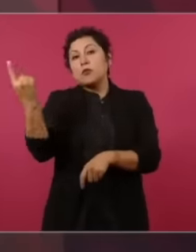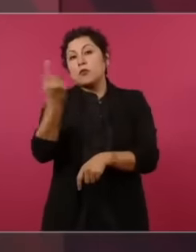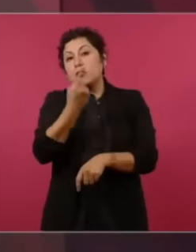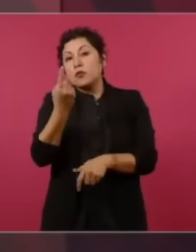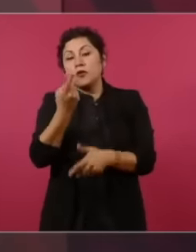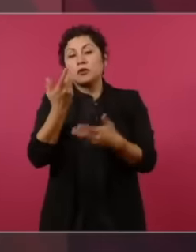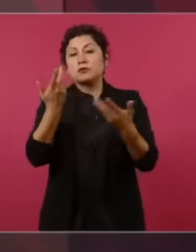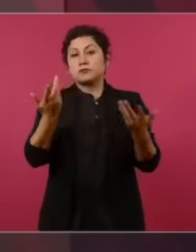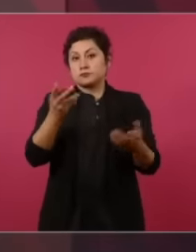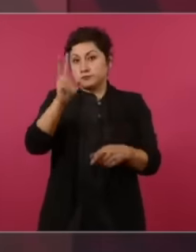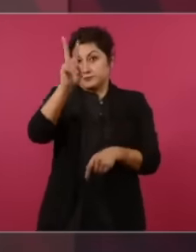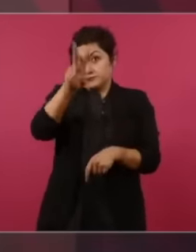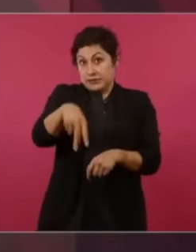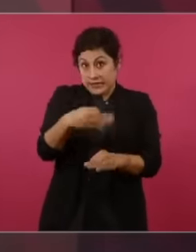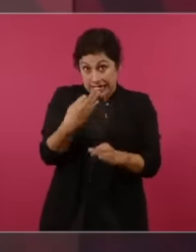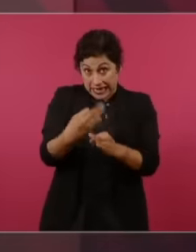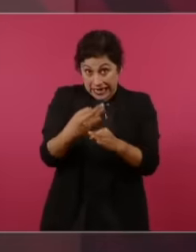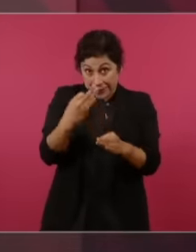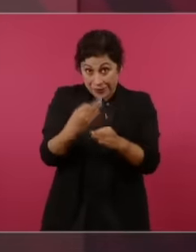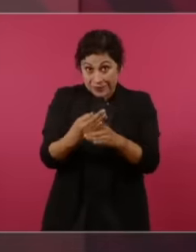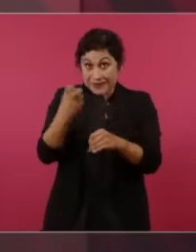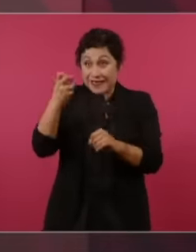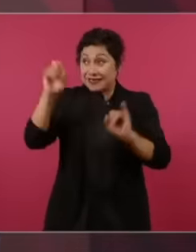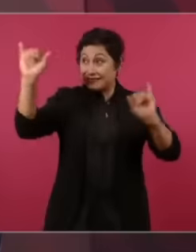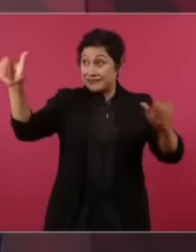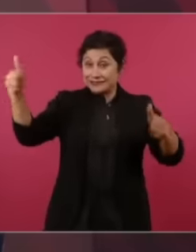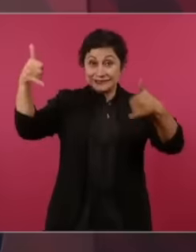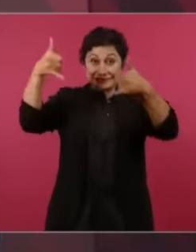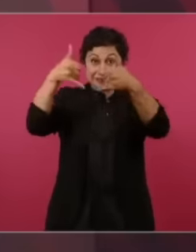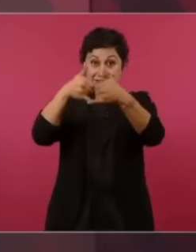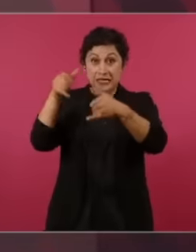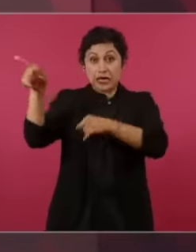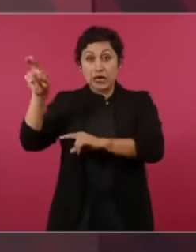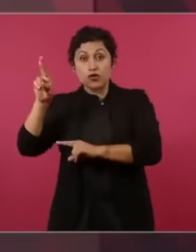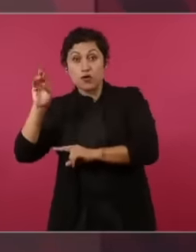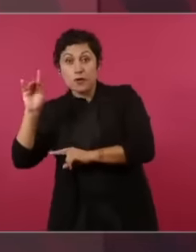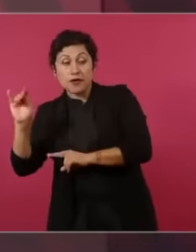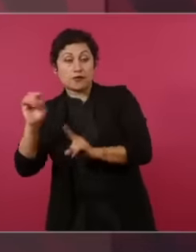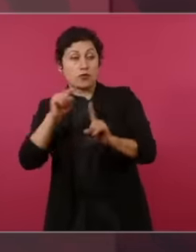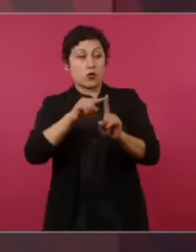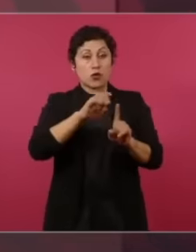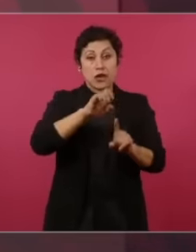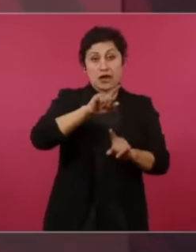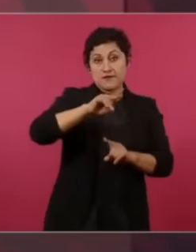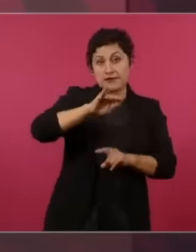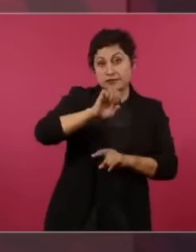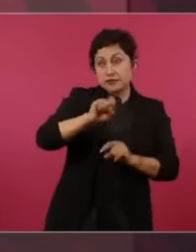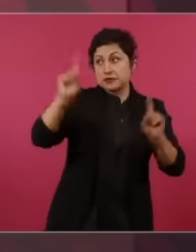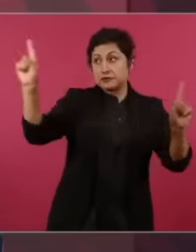of Roberto Hernández and the teacher in the dressing room is different and of many businessmen